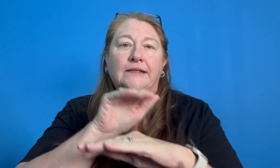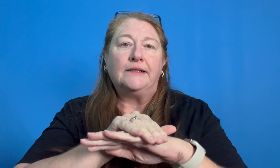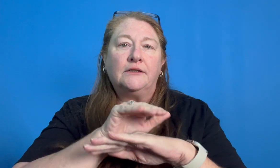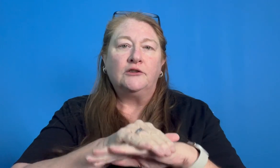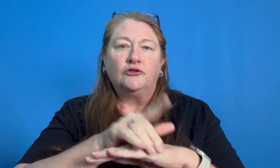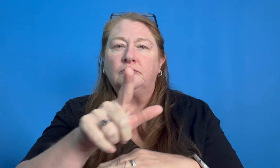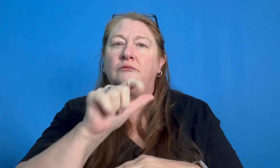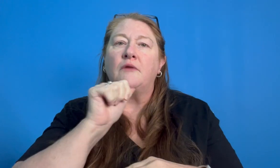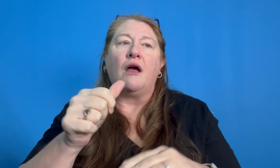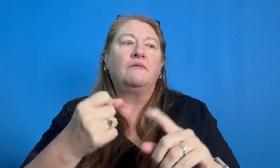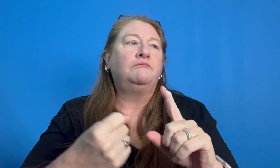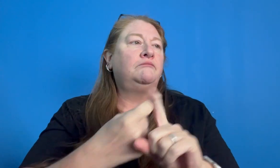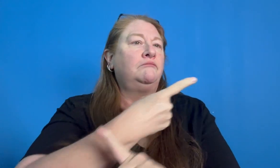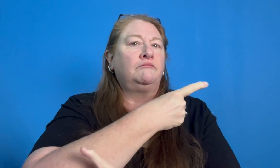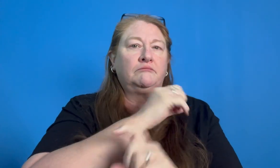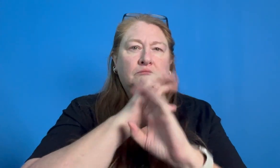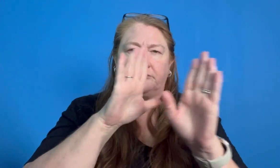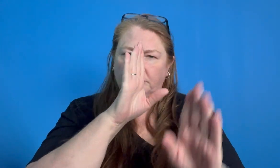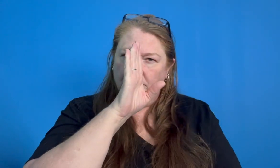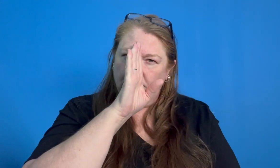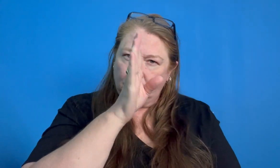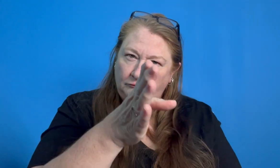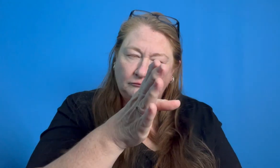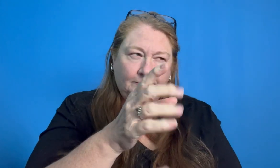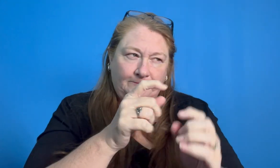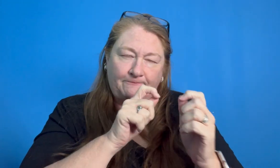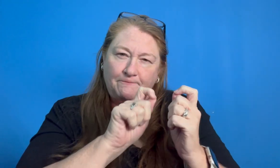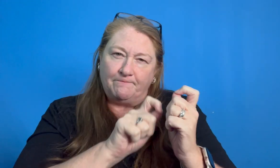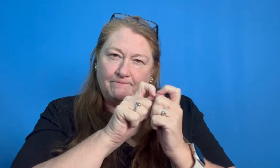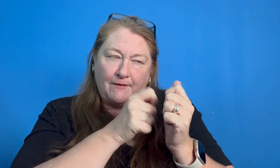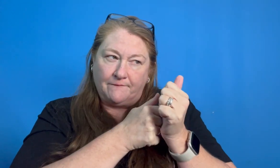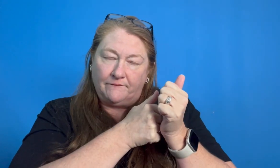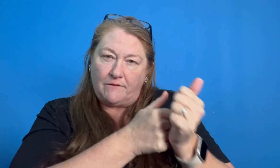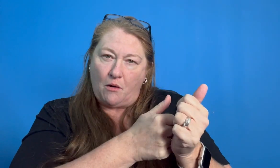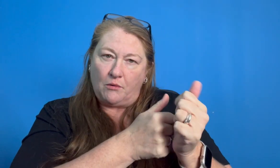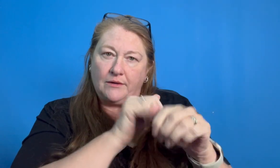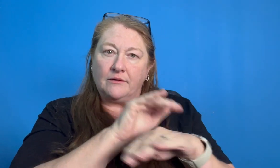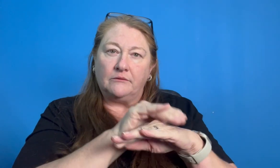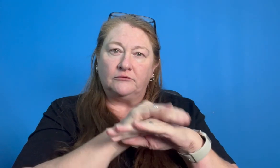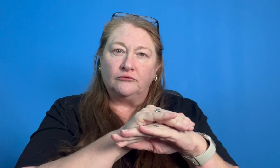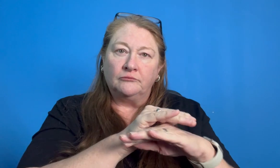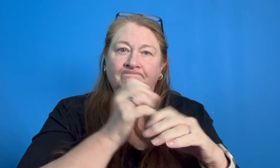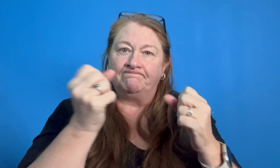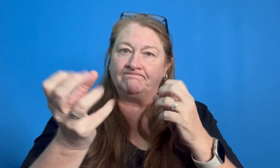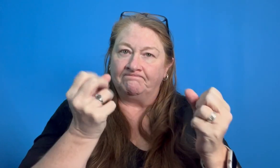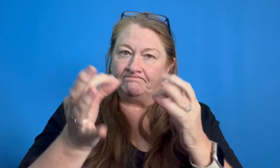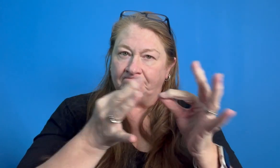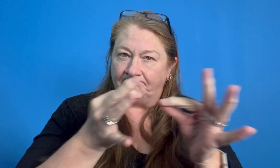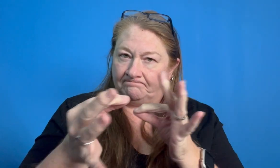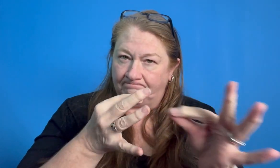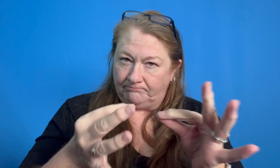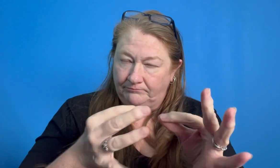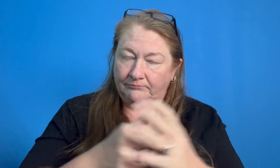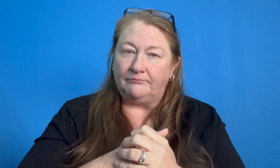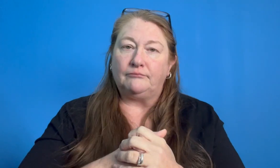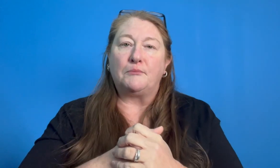according to the rules of the target language (e.g., a translation from English to ASL, following the original English structure closely).